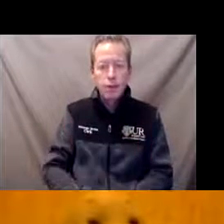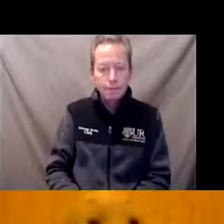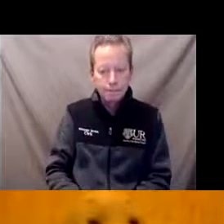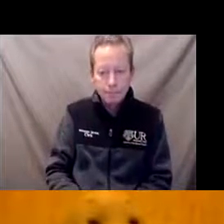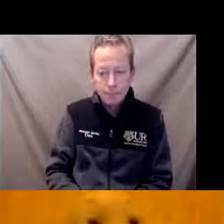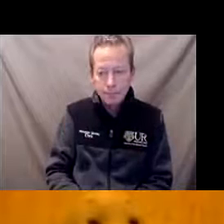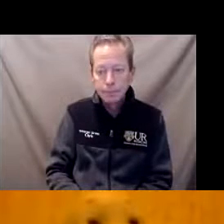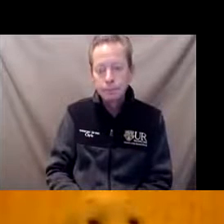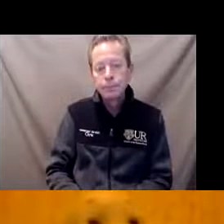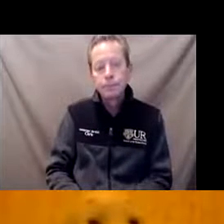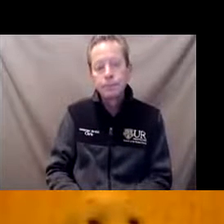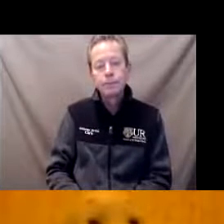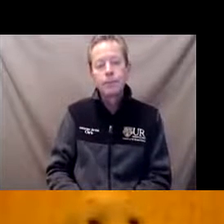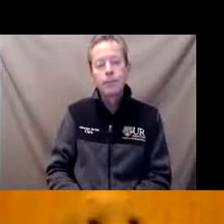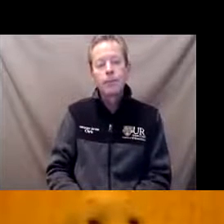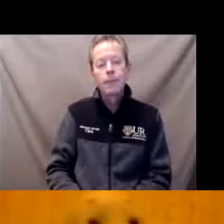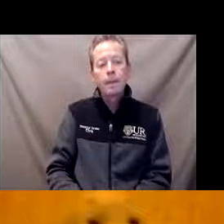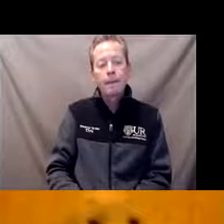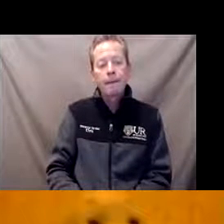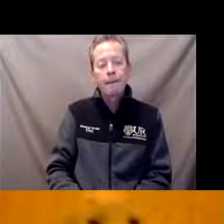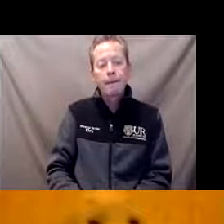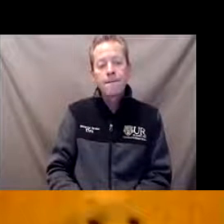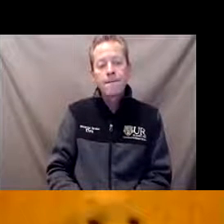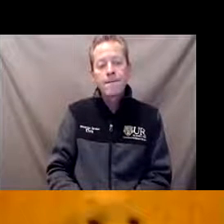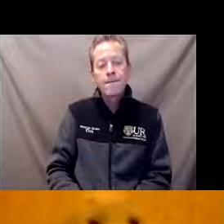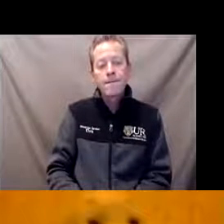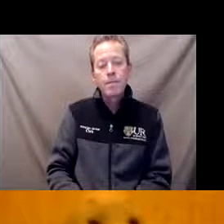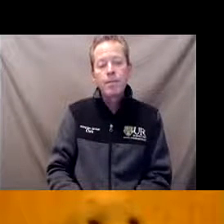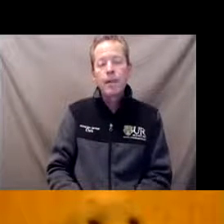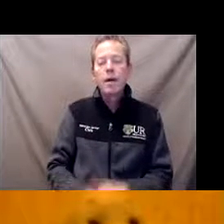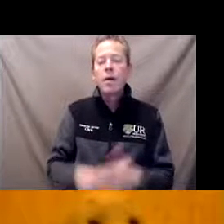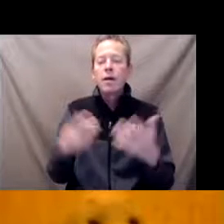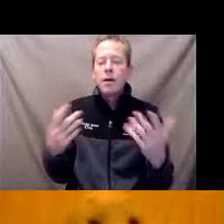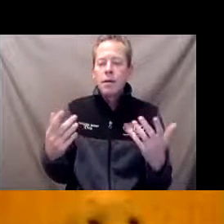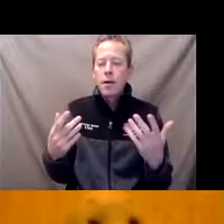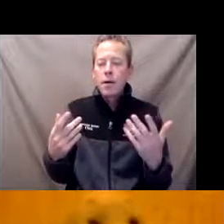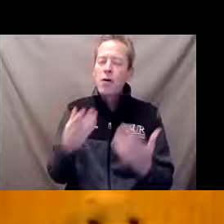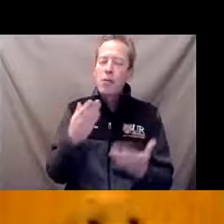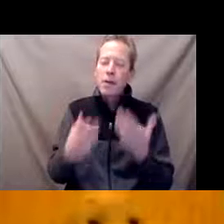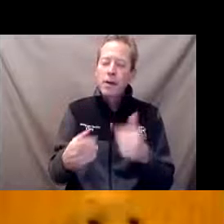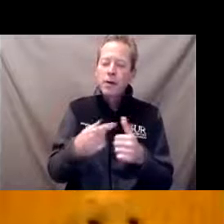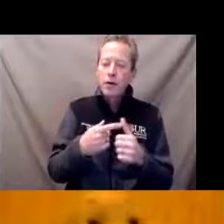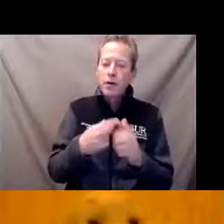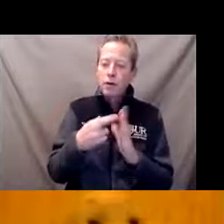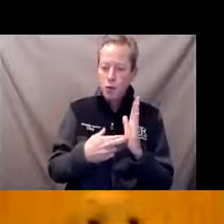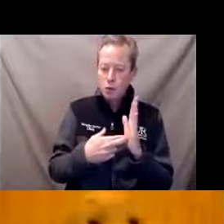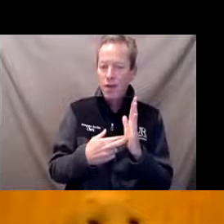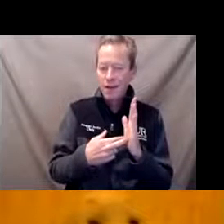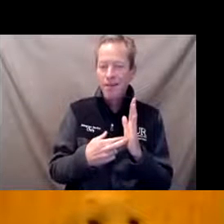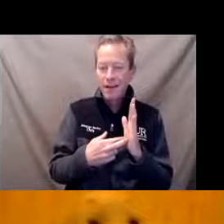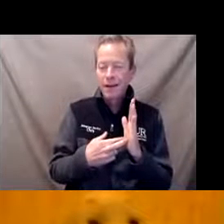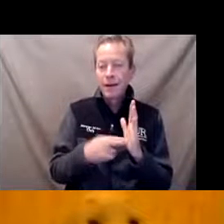next slide. So what can and probably the first rule that you'll be if you ever read the Canadian